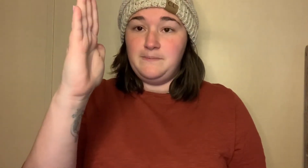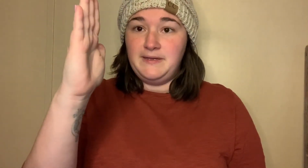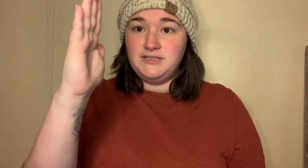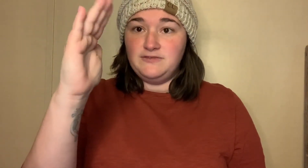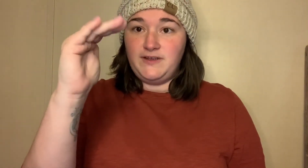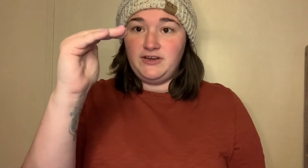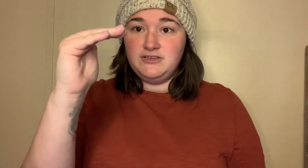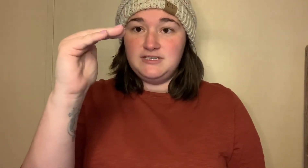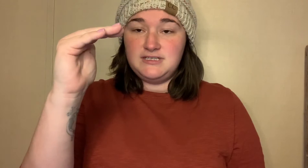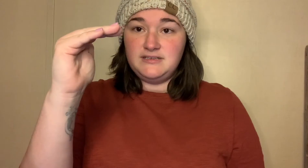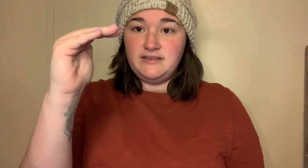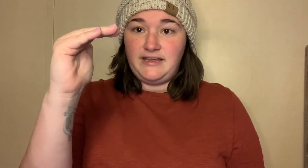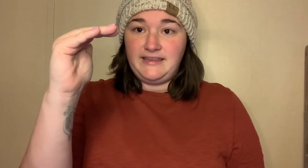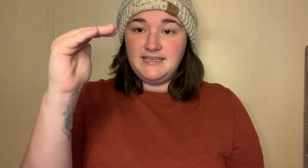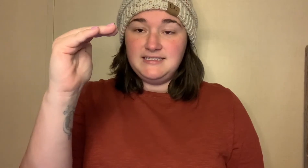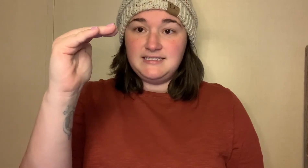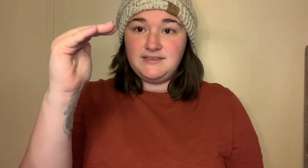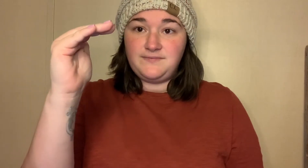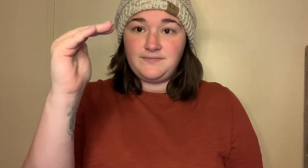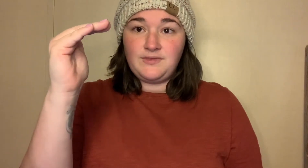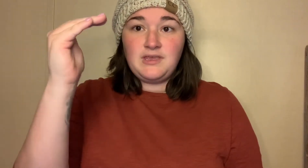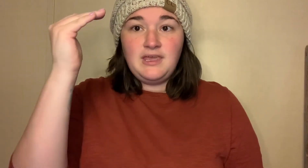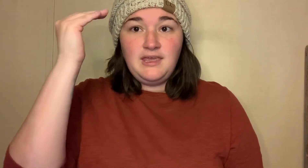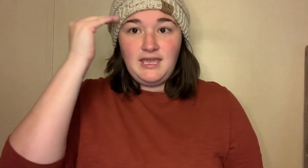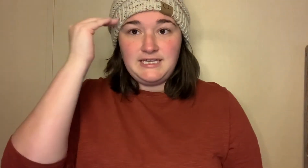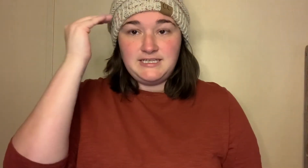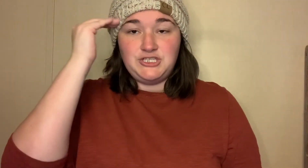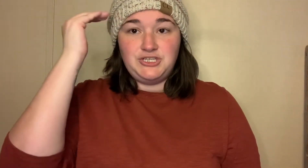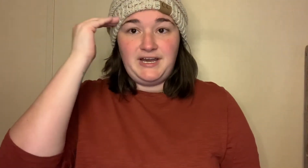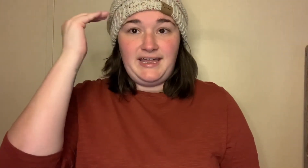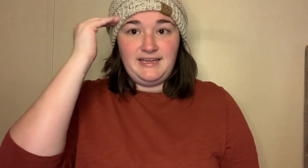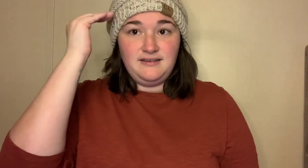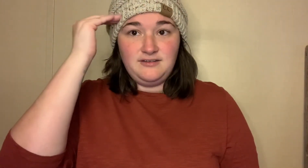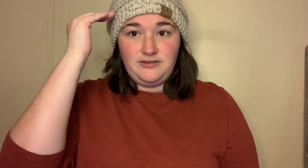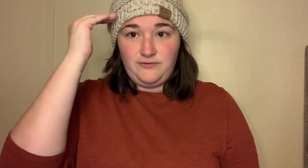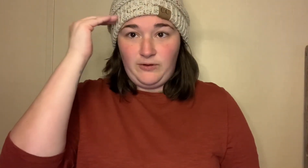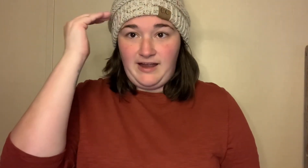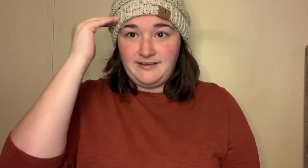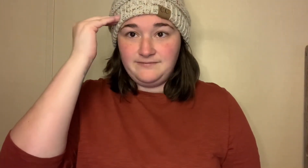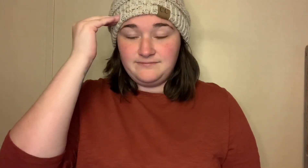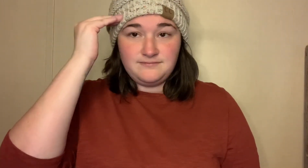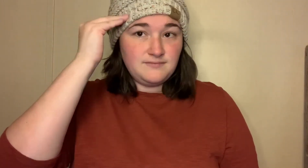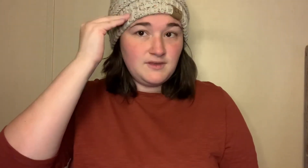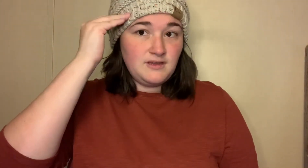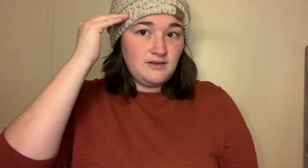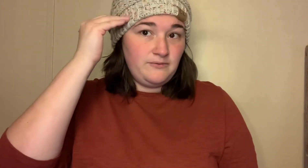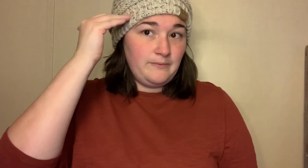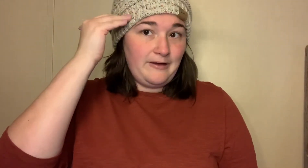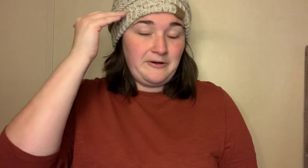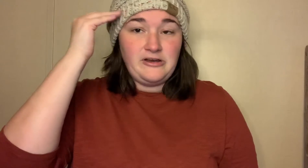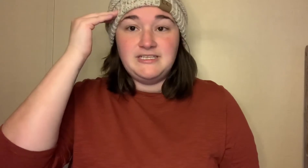bend your fingers like this and touch your head your forehead about where your temple